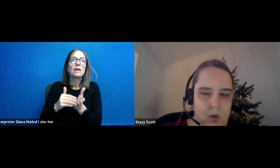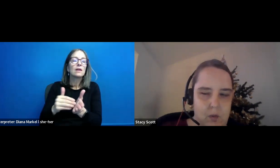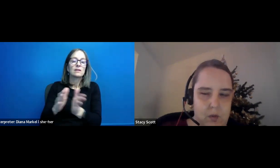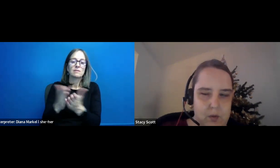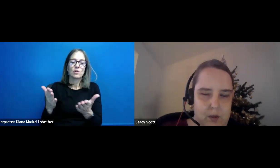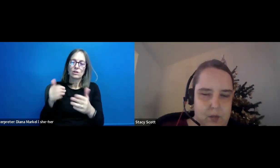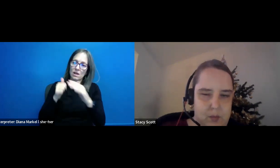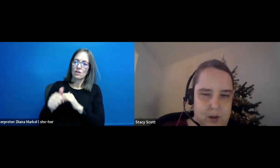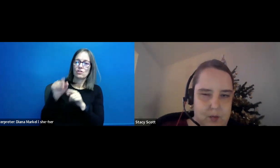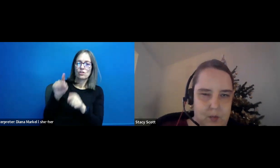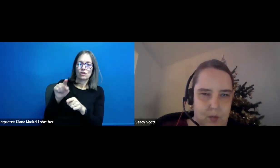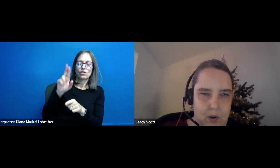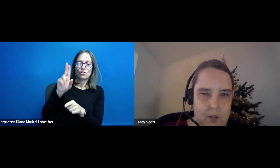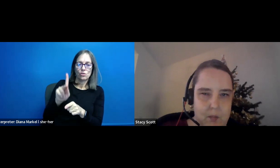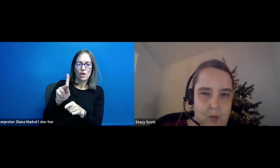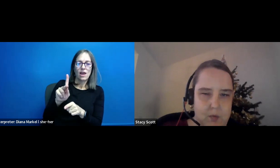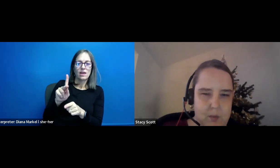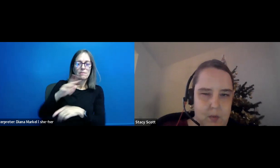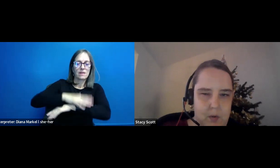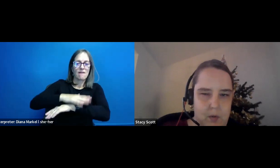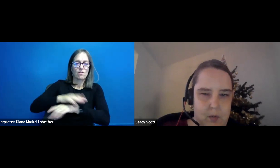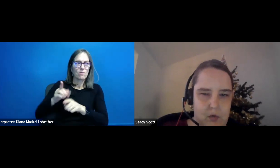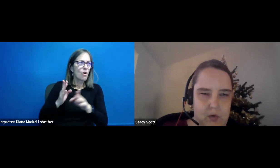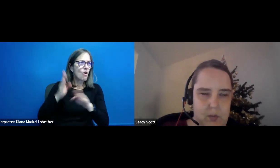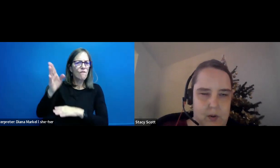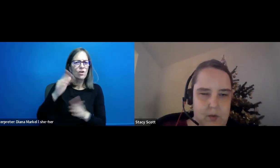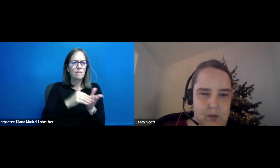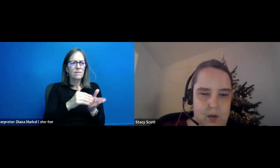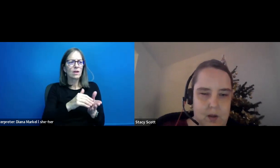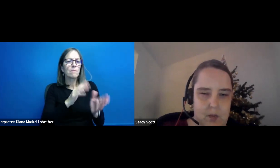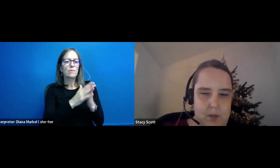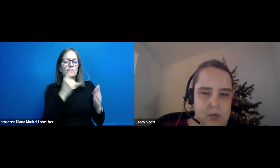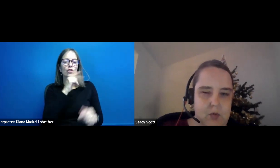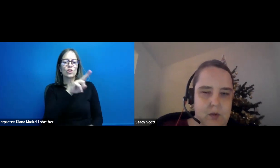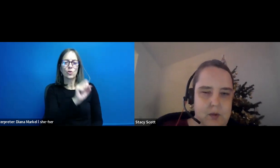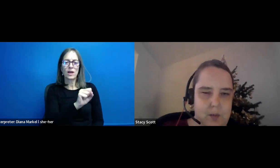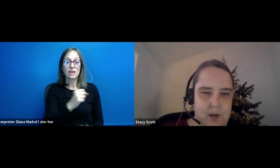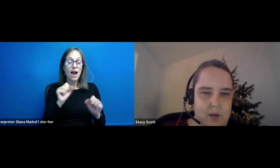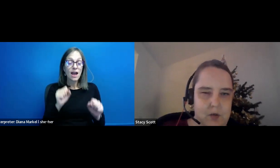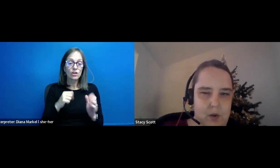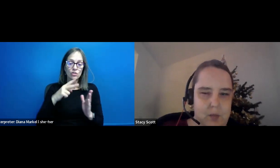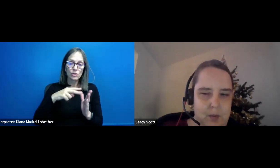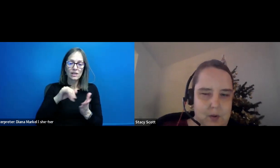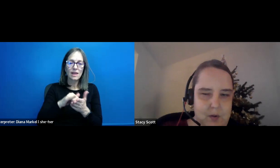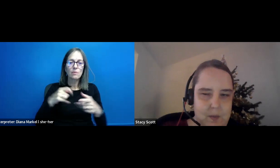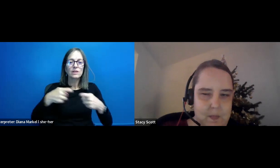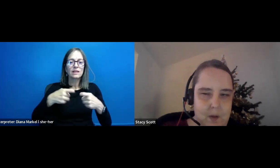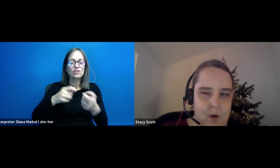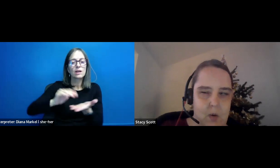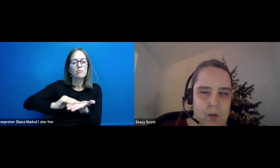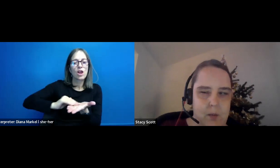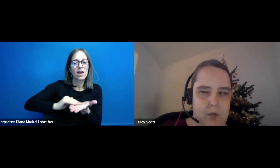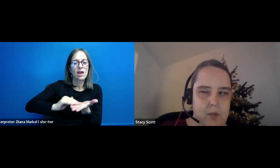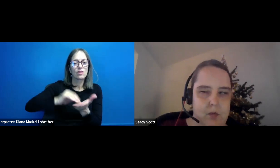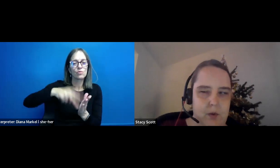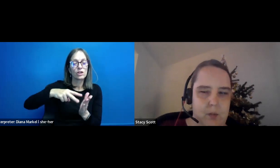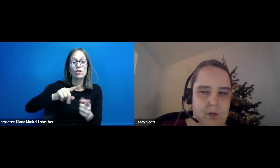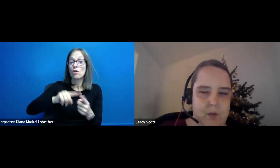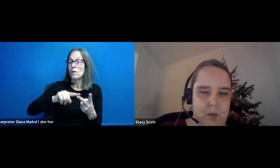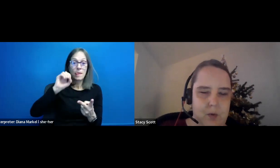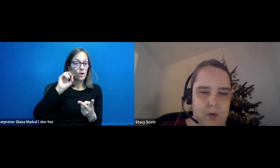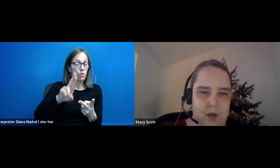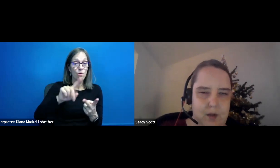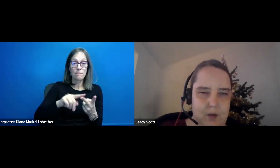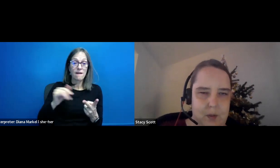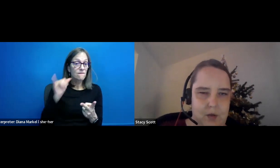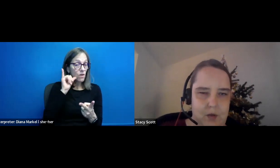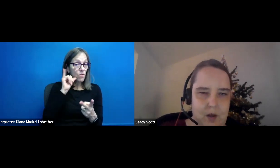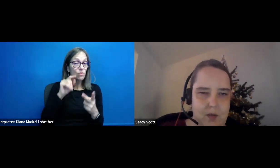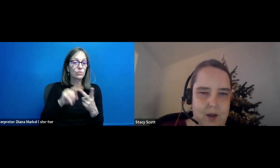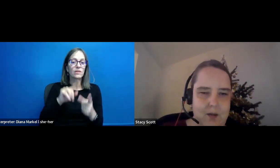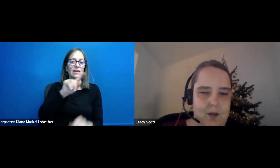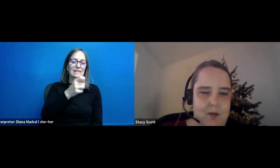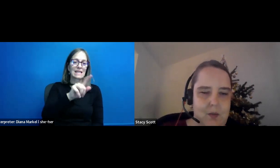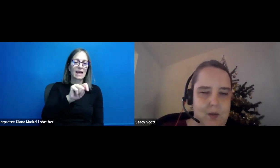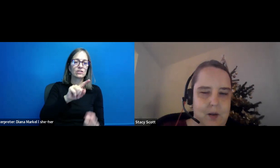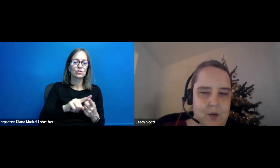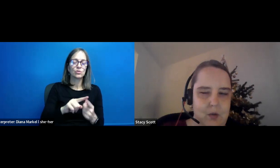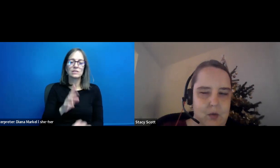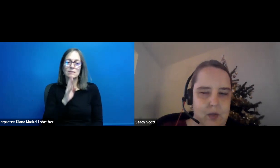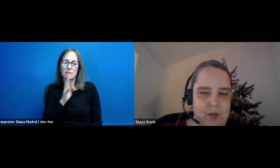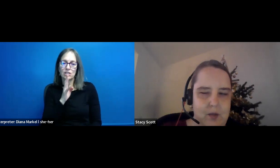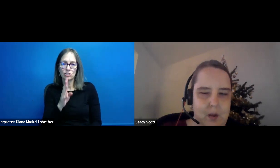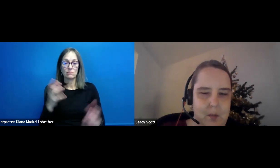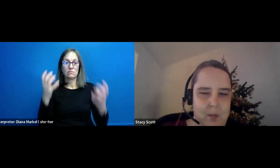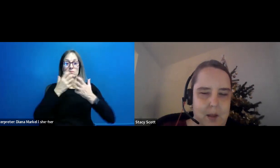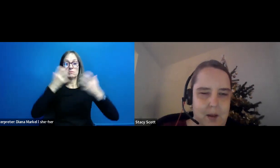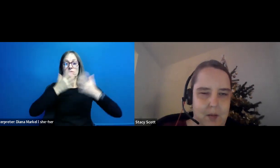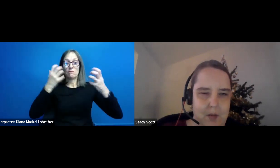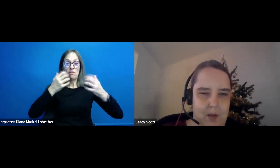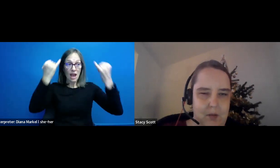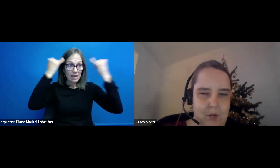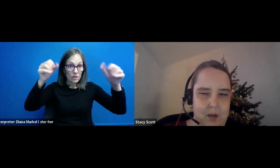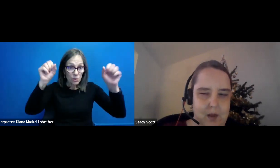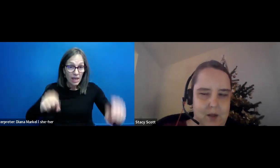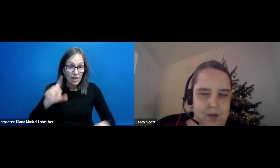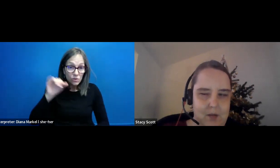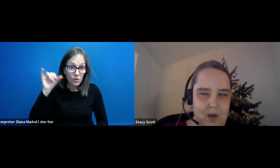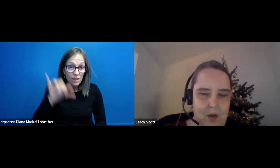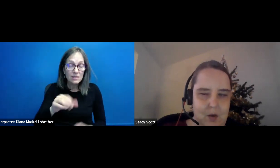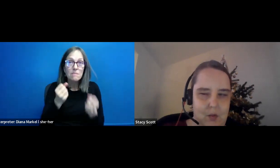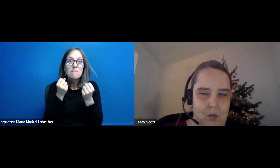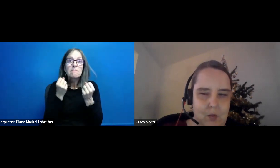Stacy Scott: on the UK bookshare platform alone, and an over a million on the bookshare US. I would be able to read that with an electronic braille reader or I would be able to read it on my phone, using text to speech. And the idea that we can do this and and many other things, we can have access to a world of content.